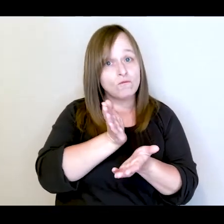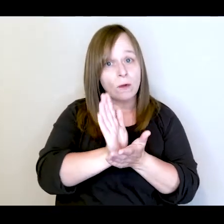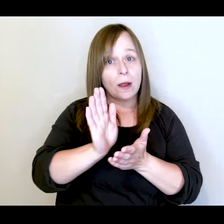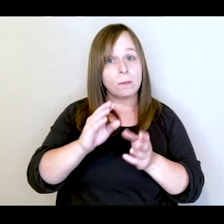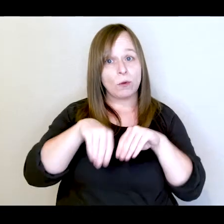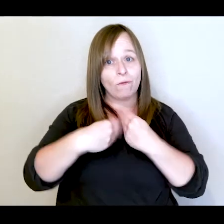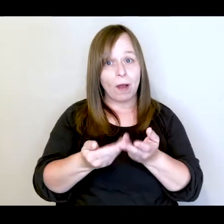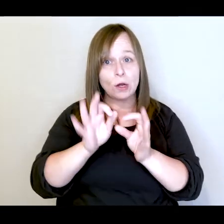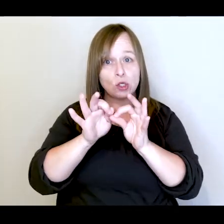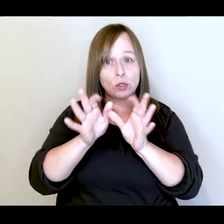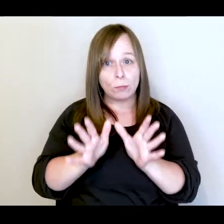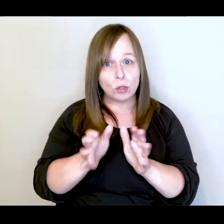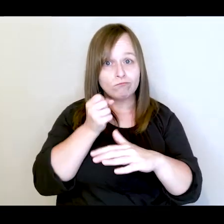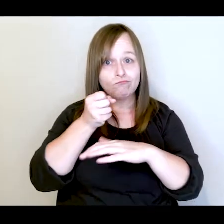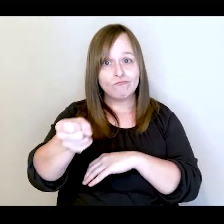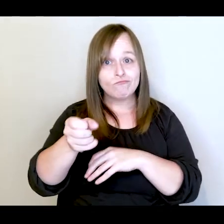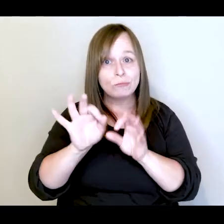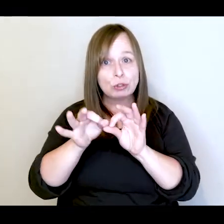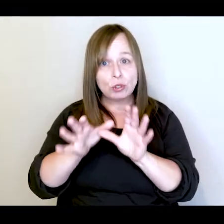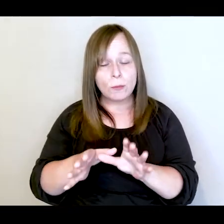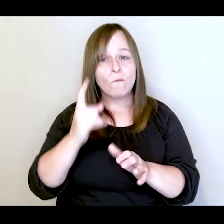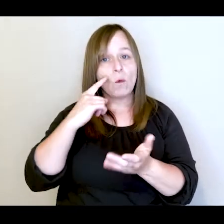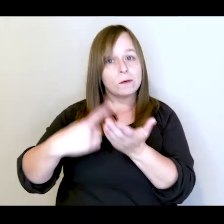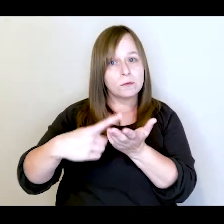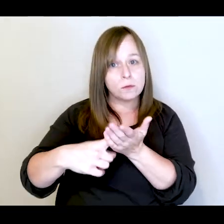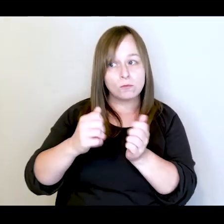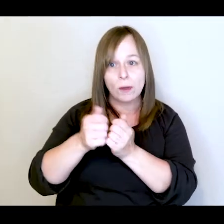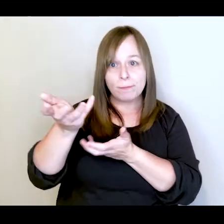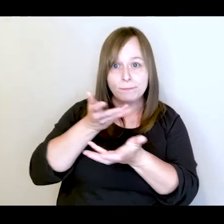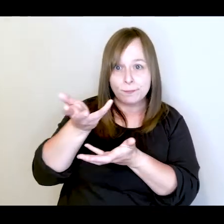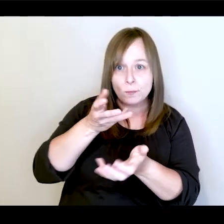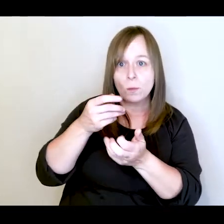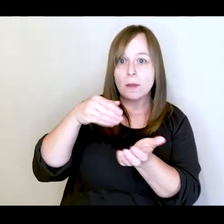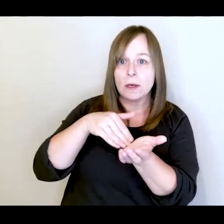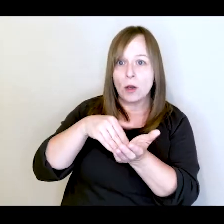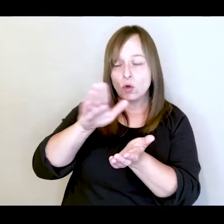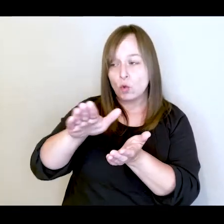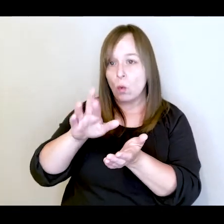right to be provided interpreters for discussions with the doctor about your